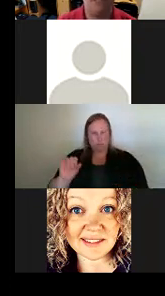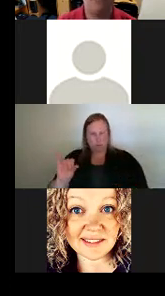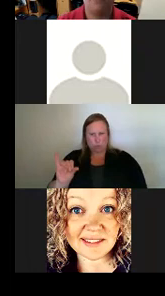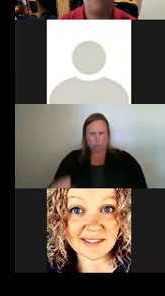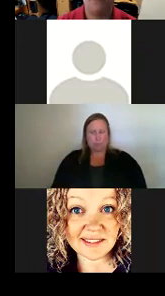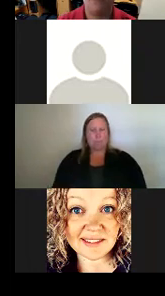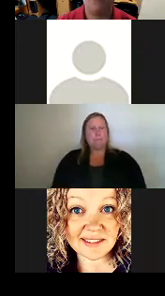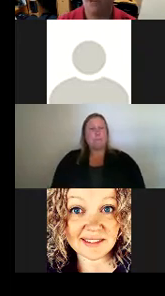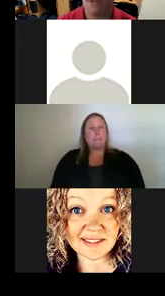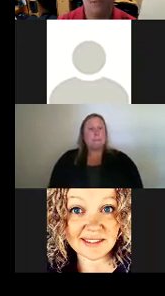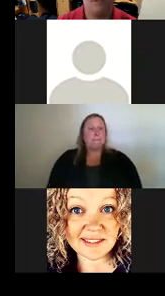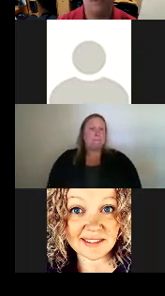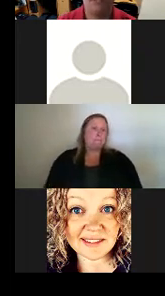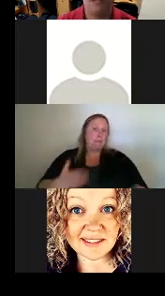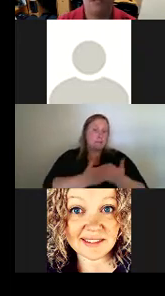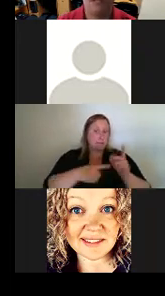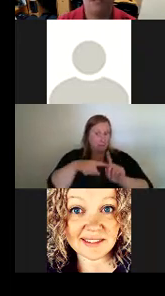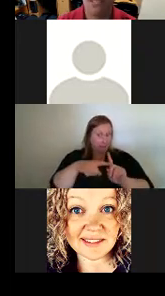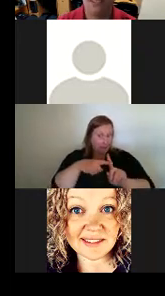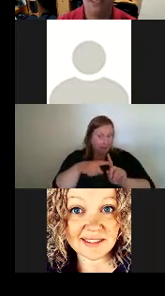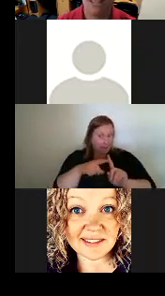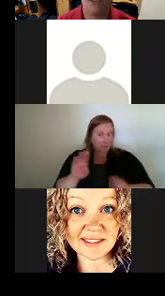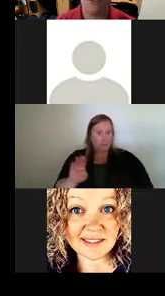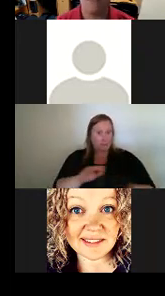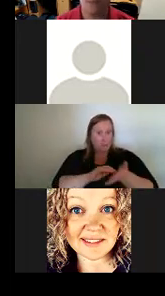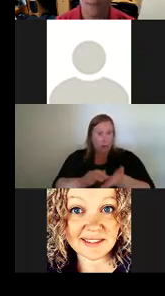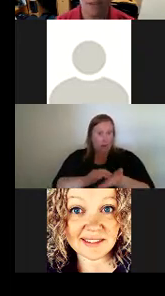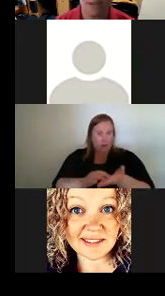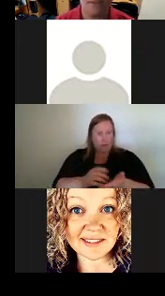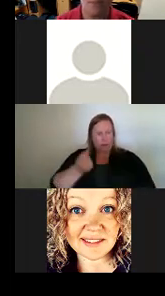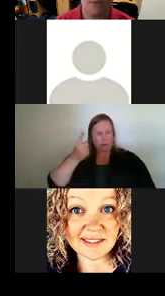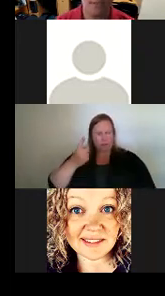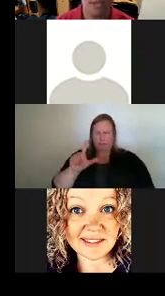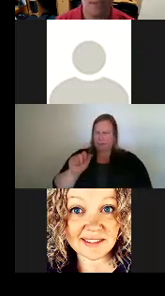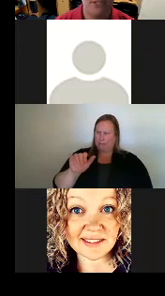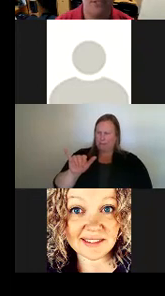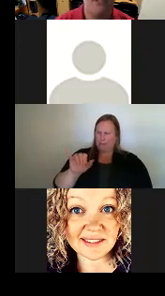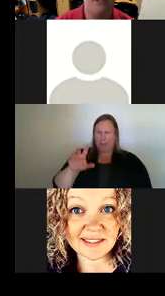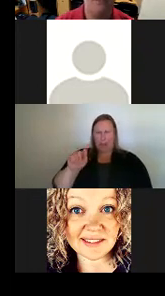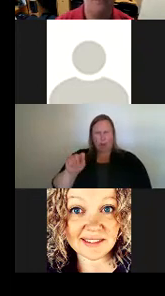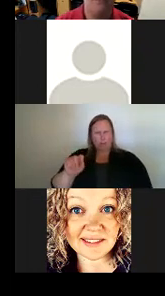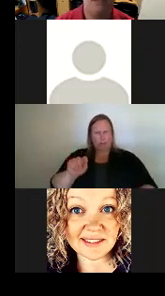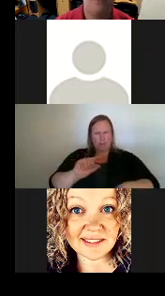SOME ADVANTAGES OF BRAILLE, OF COURSE, UNDERSTANDING THE LAYOUT AND FORMAT OF A PRINTED PAGE.